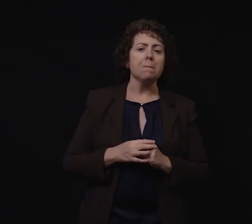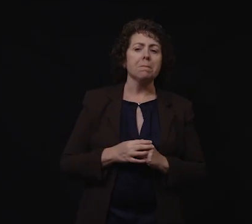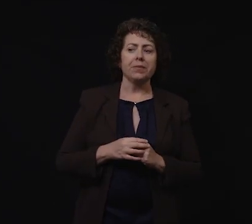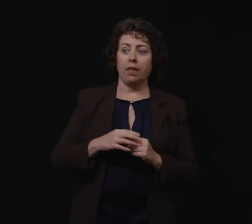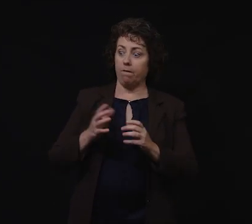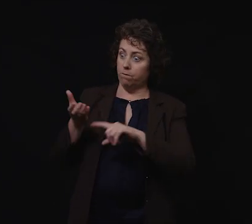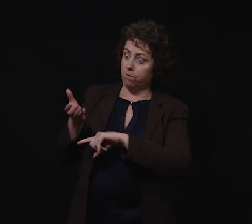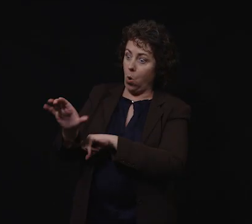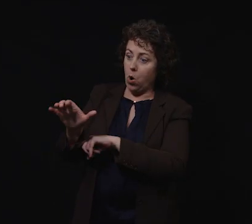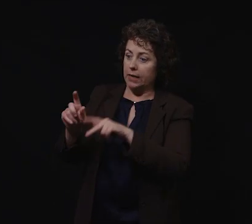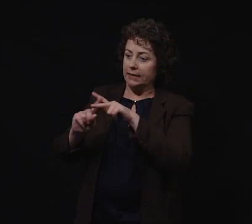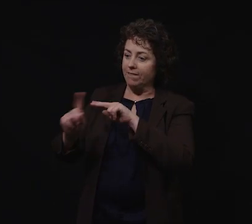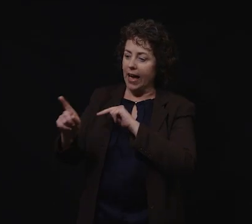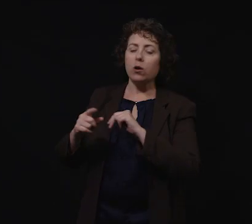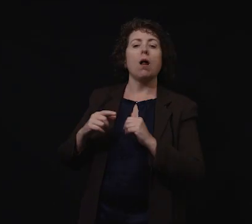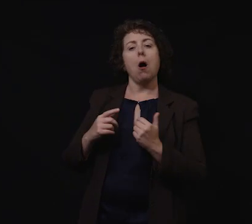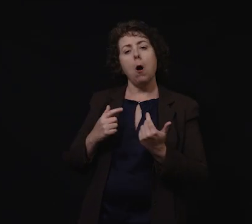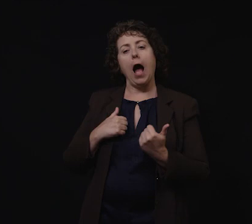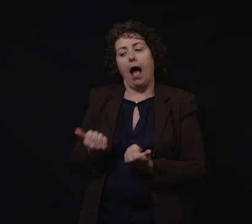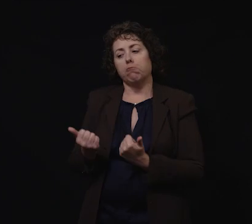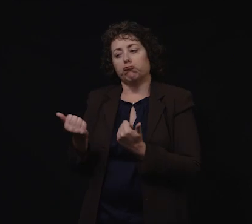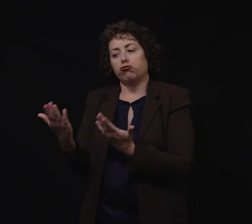I can recommend that they evacuate